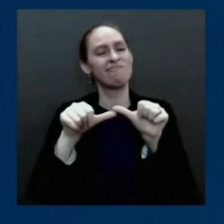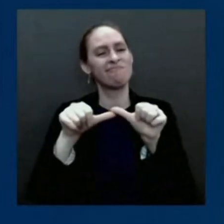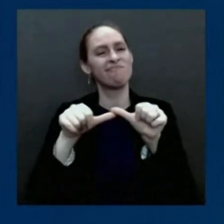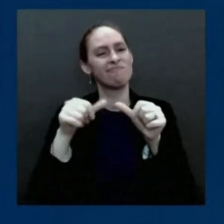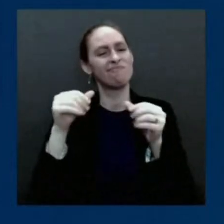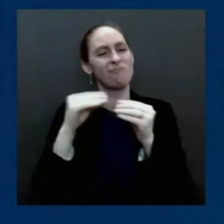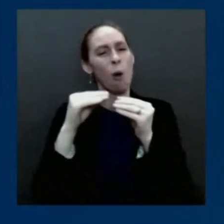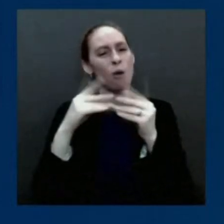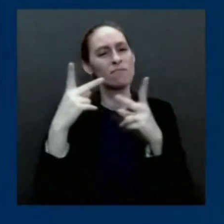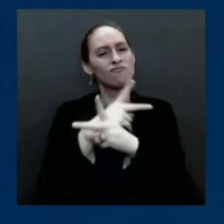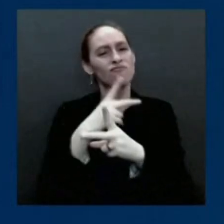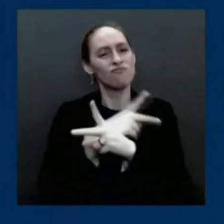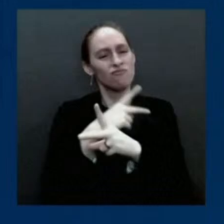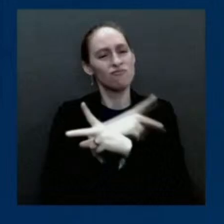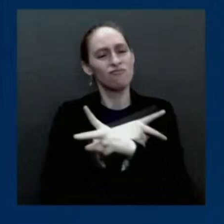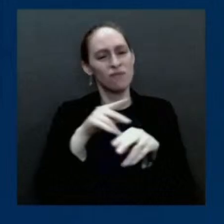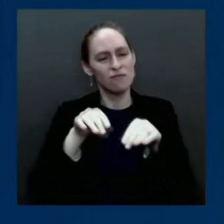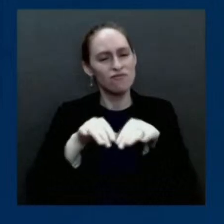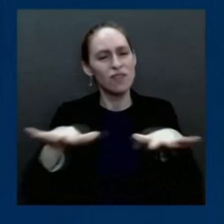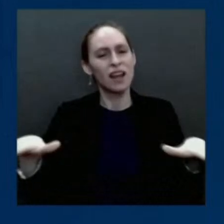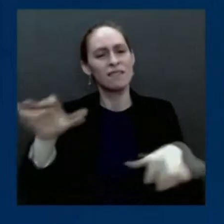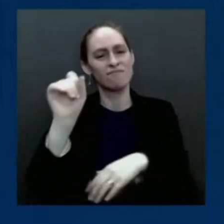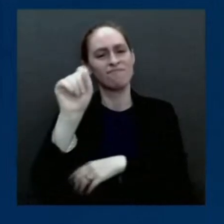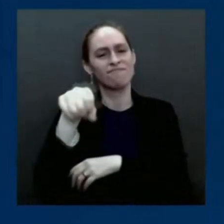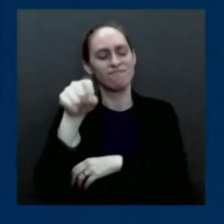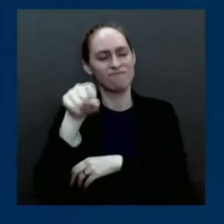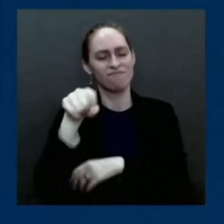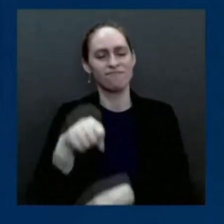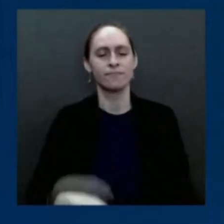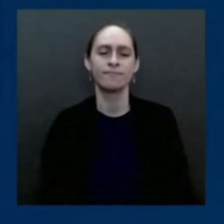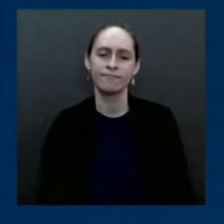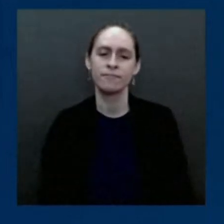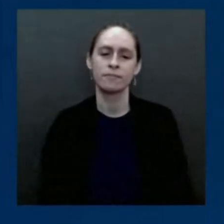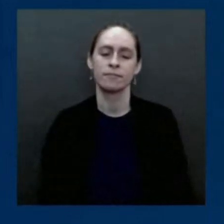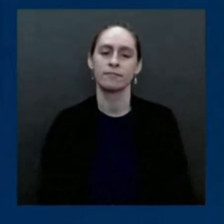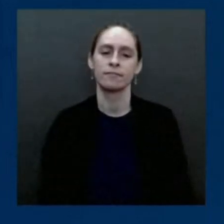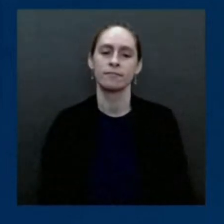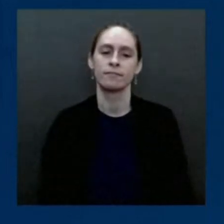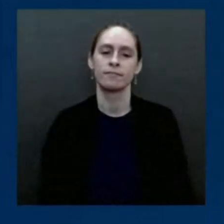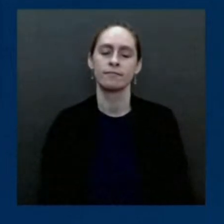CIRCULATE IN THE COMING WEEKS.